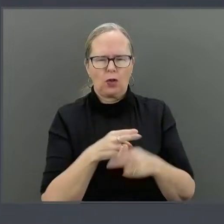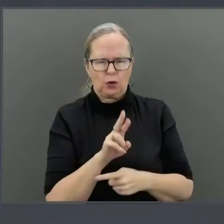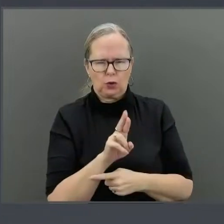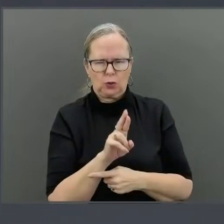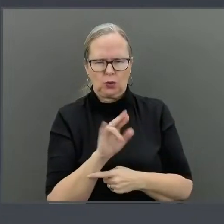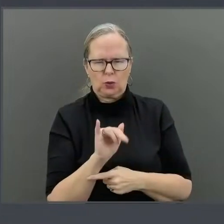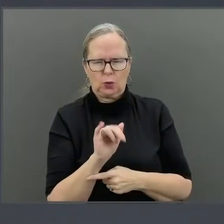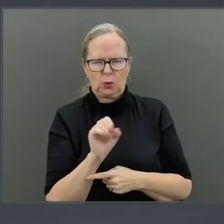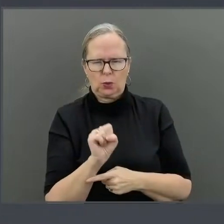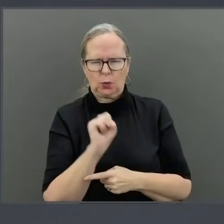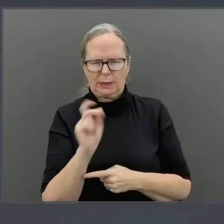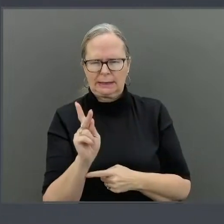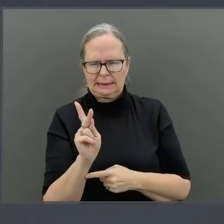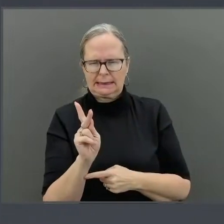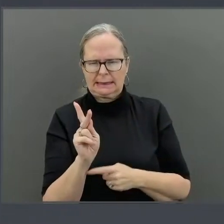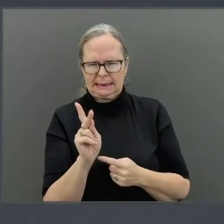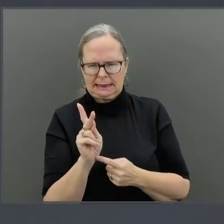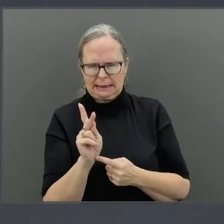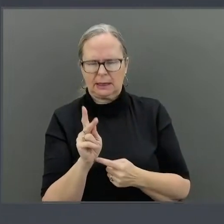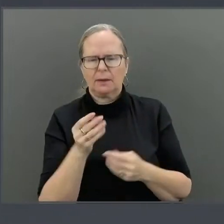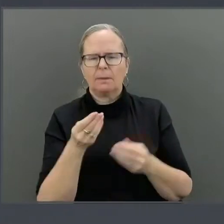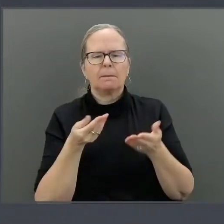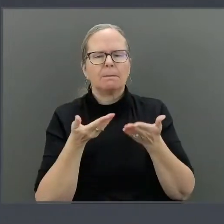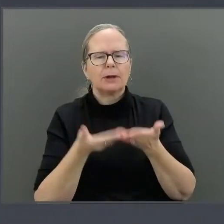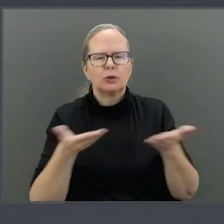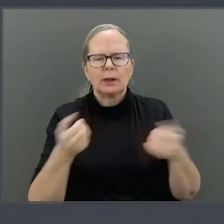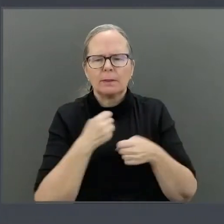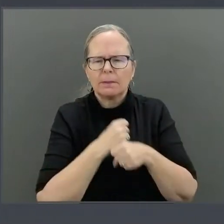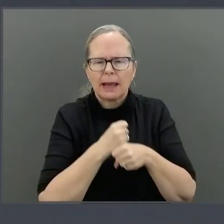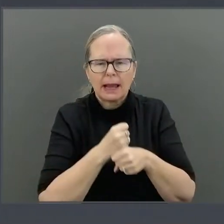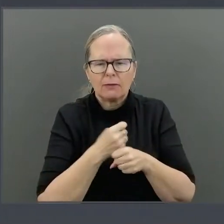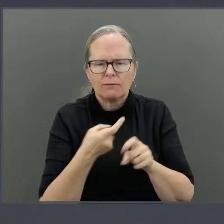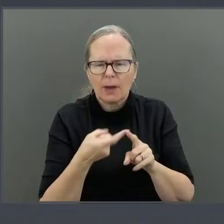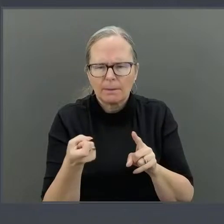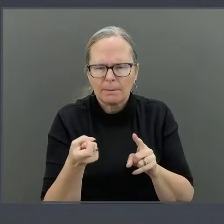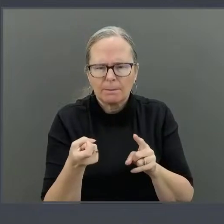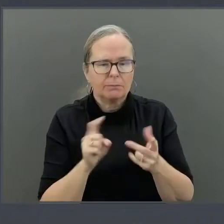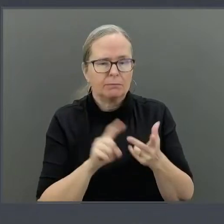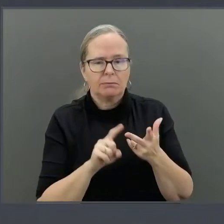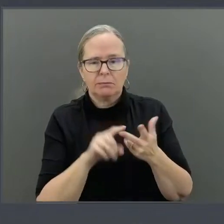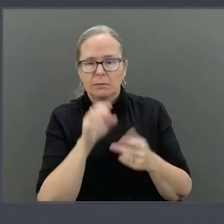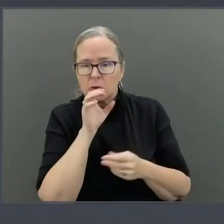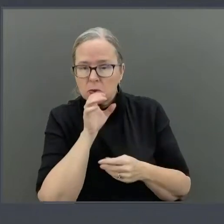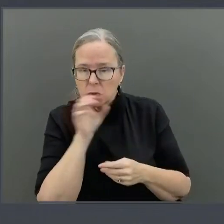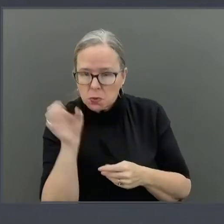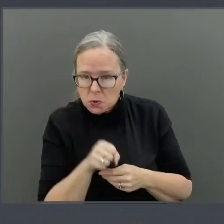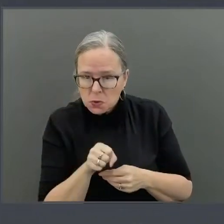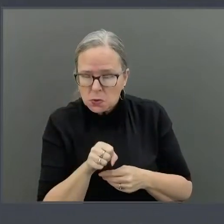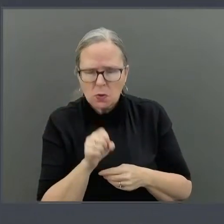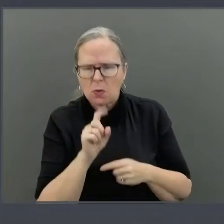the number of historic brakes um soil ctivity around the pipe uh and the condition comments